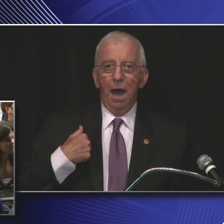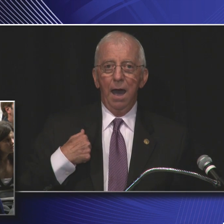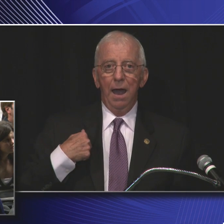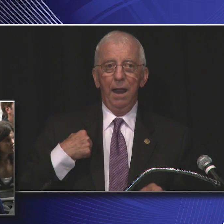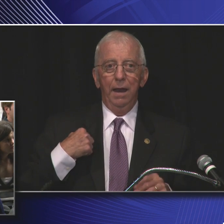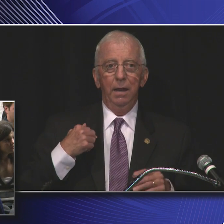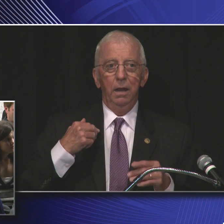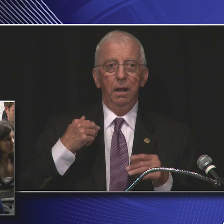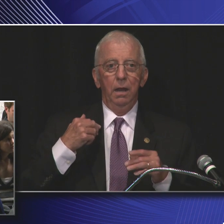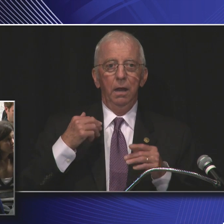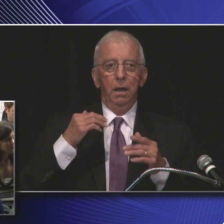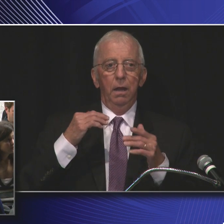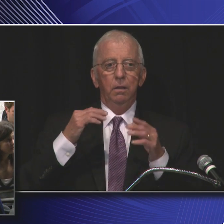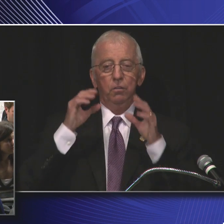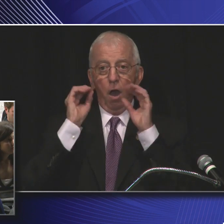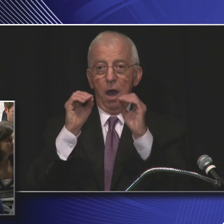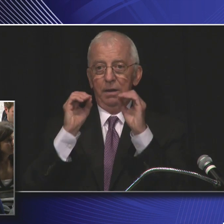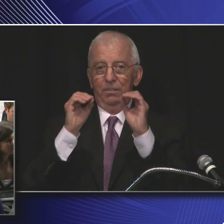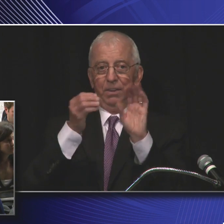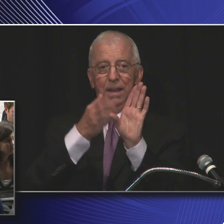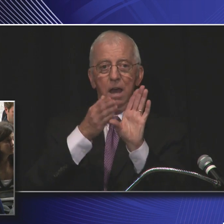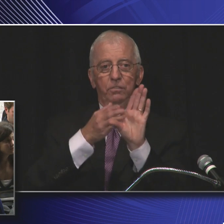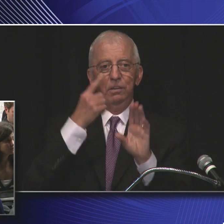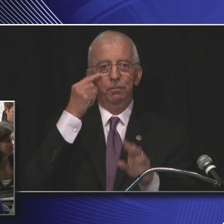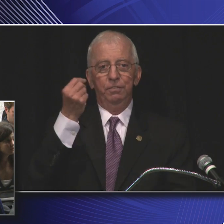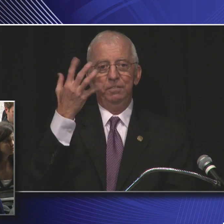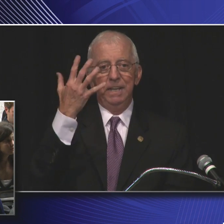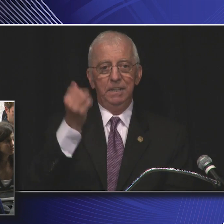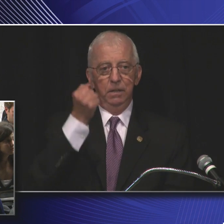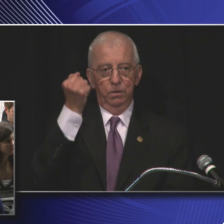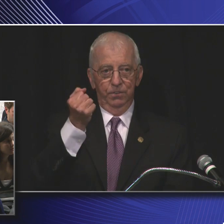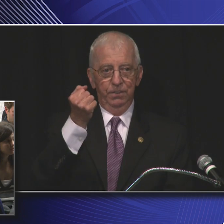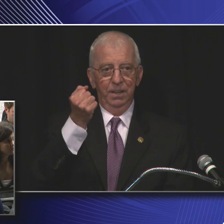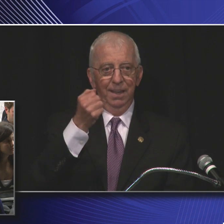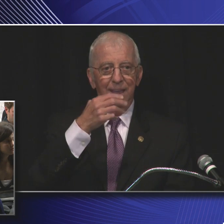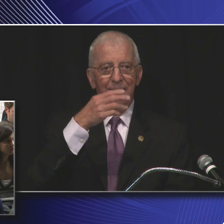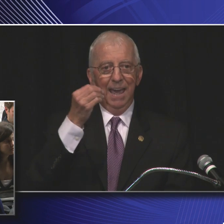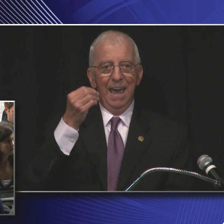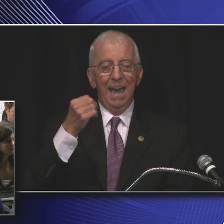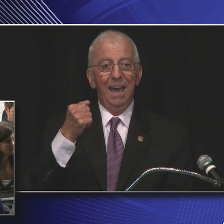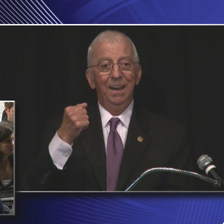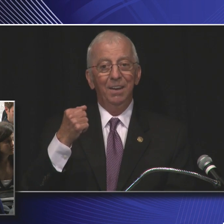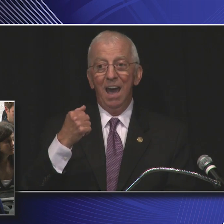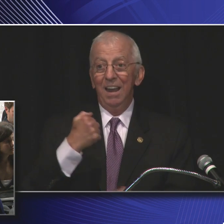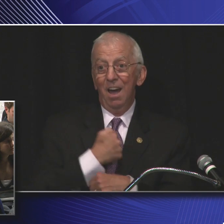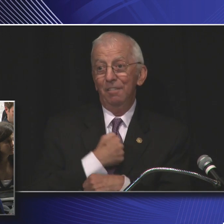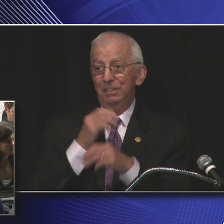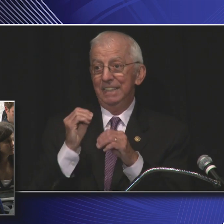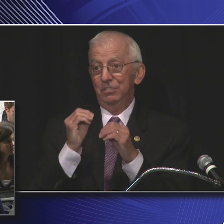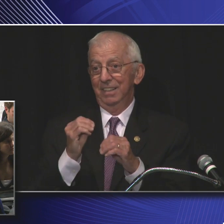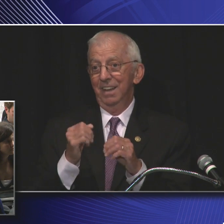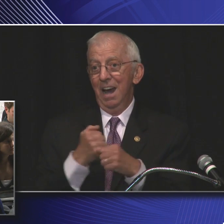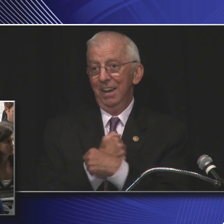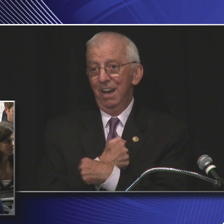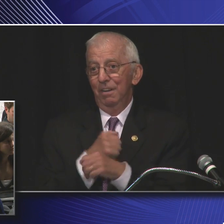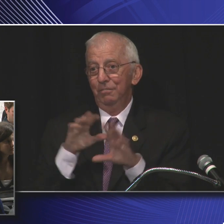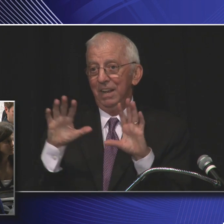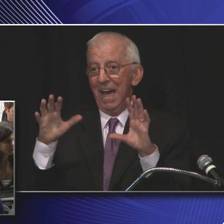I taught psychology for 15 years. And I love teaching. I love classes.